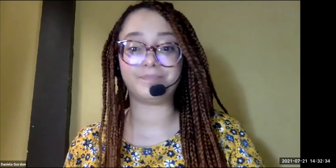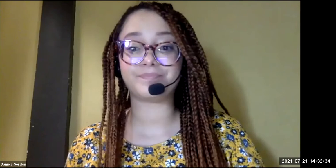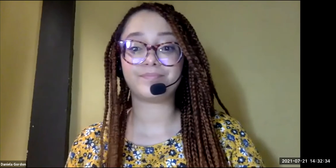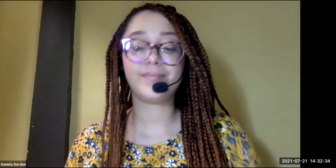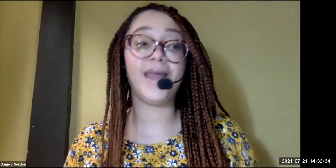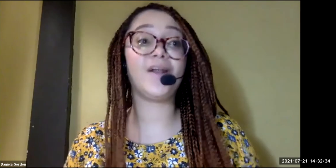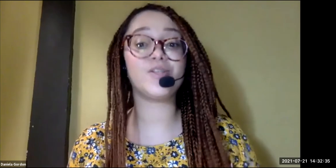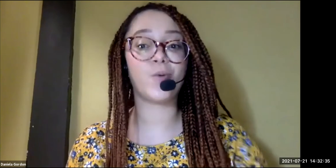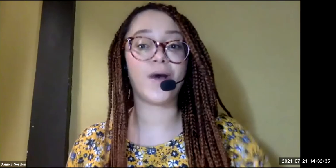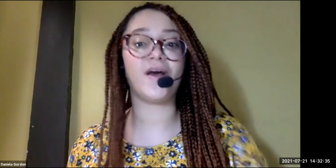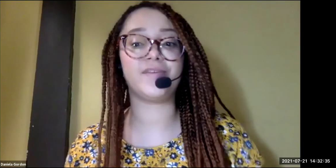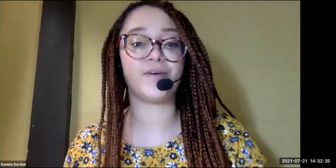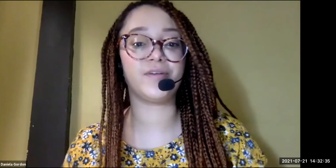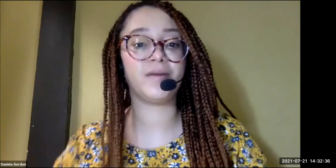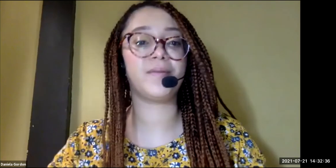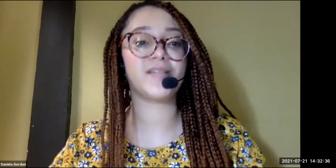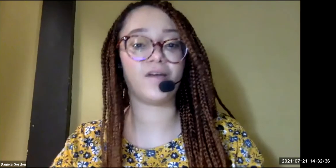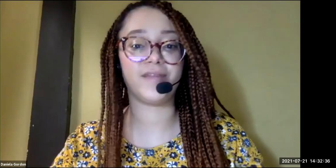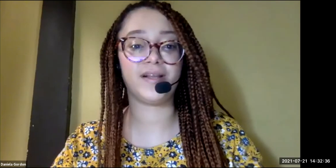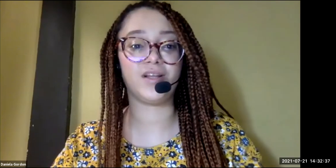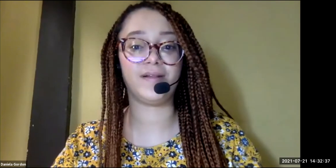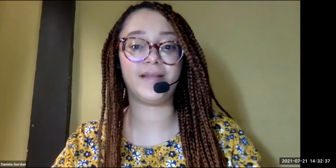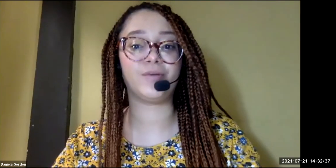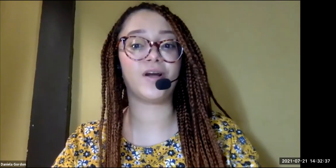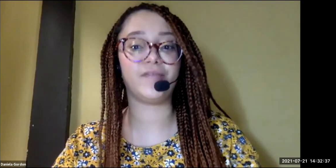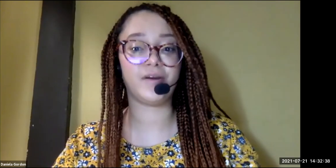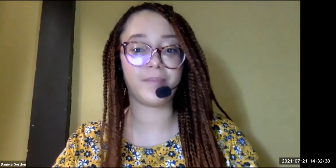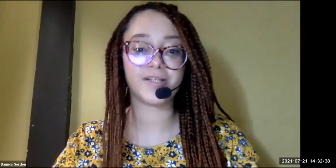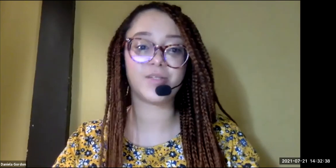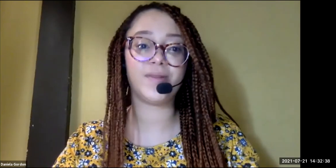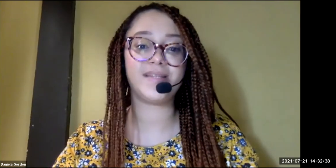Latin American network of persons with disabilities. An initiative of